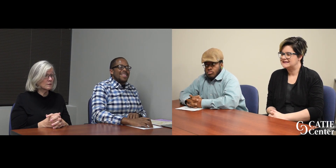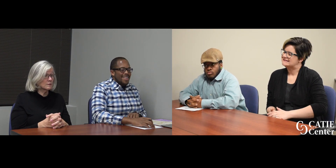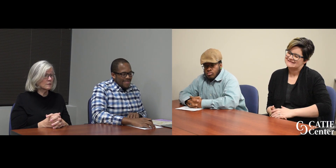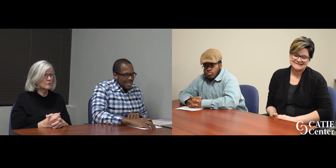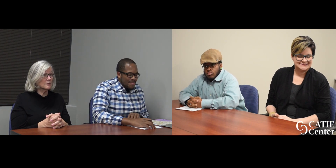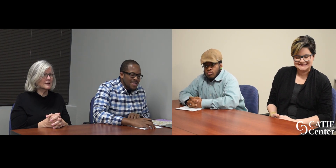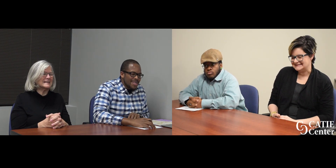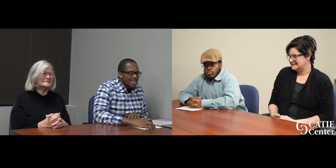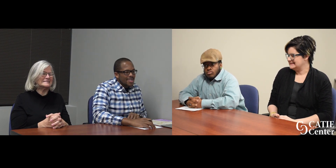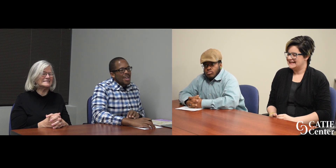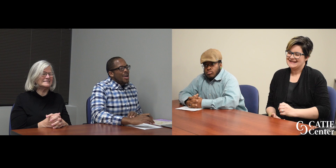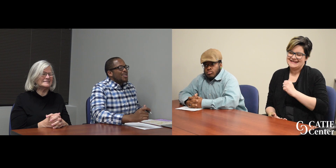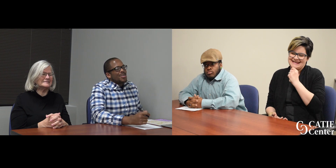Not quite that fast, Mr. Tunder.